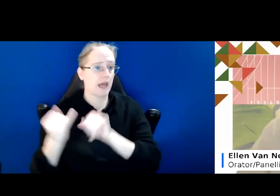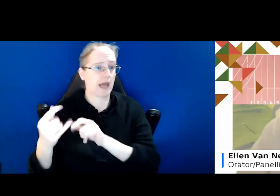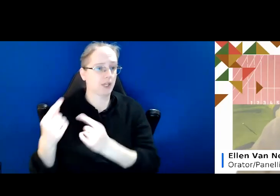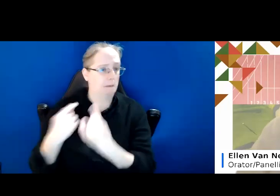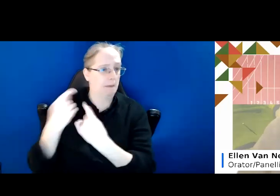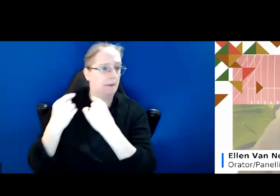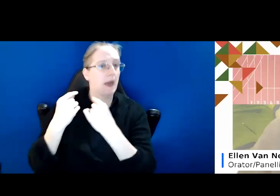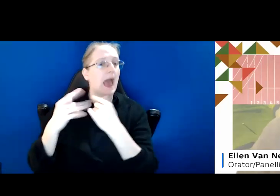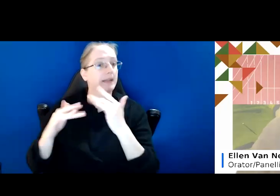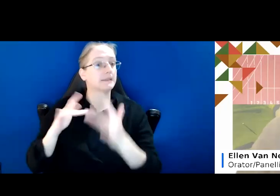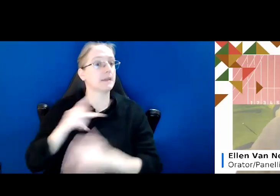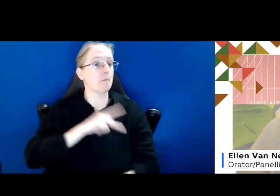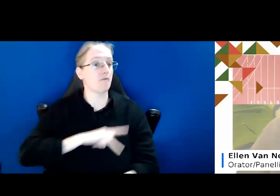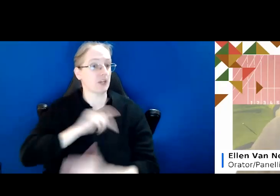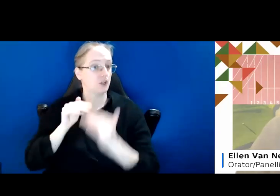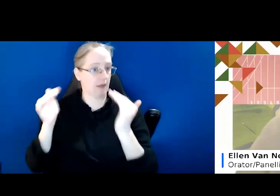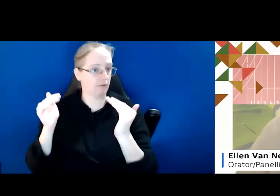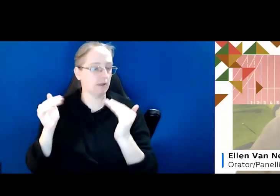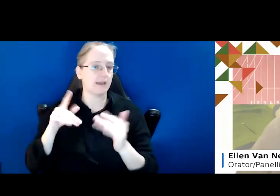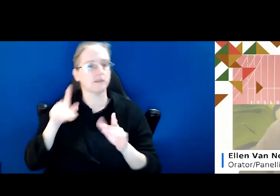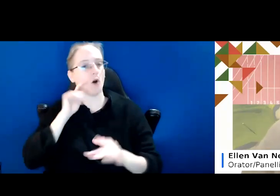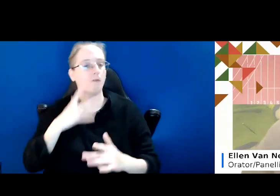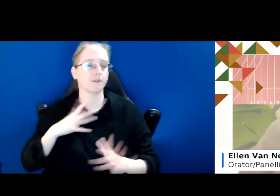As players are increasingly making a stand when they hear it